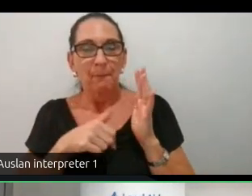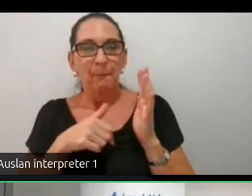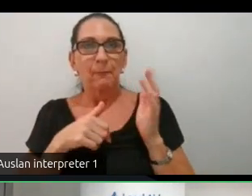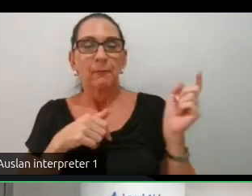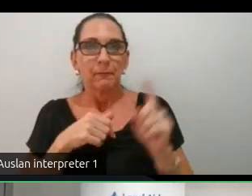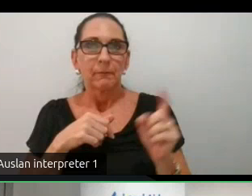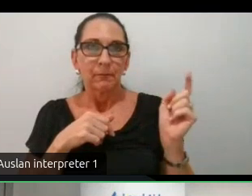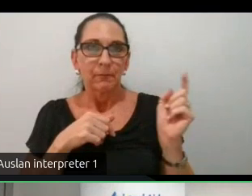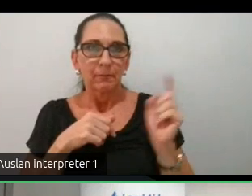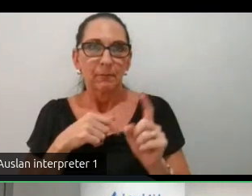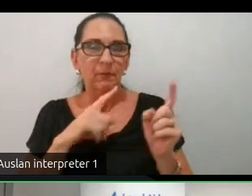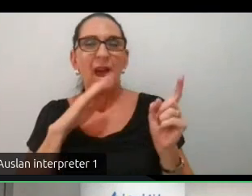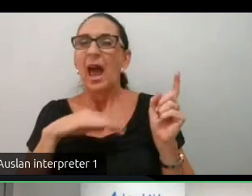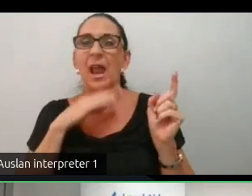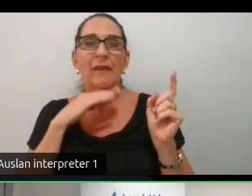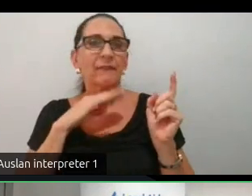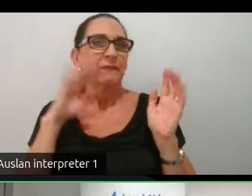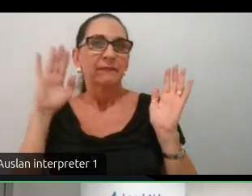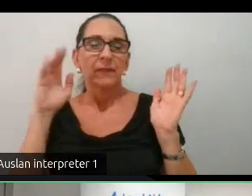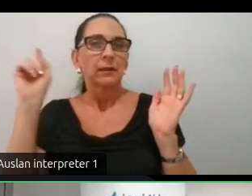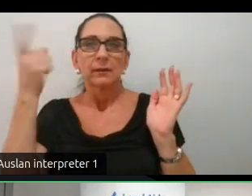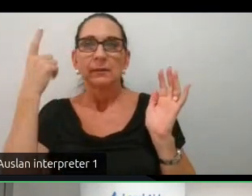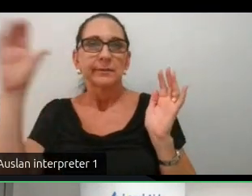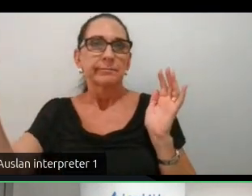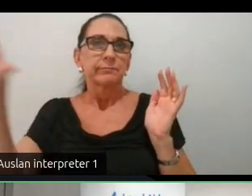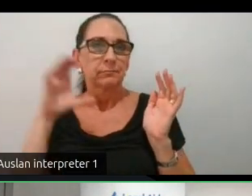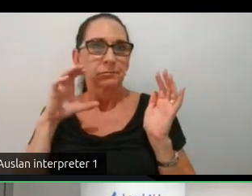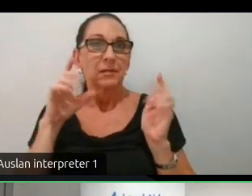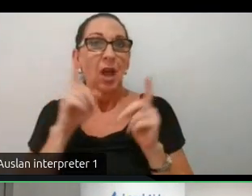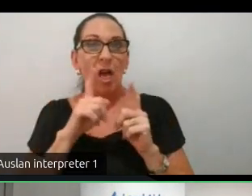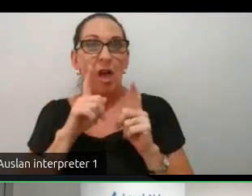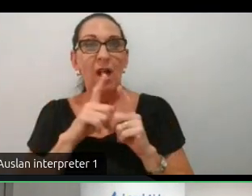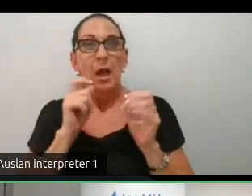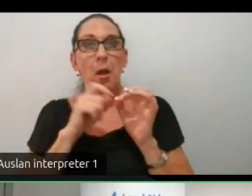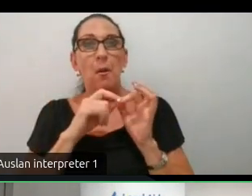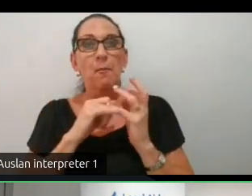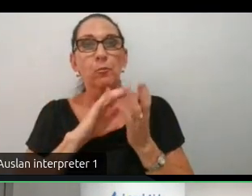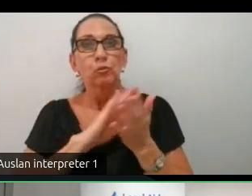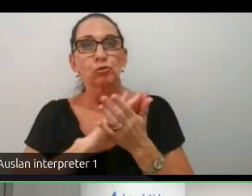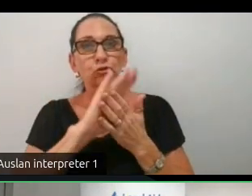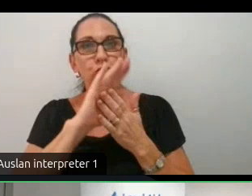you want out, sure, get a cash sale. Common thing happen is following bush fires. You can't possibly